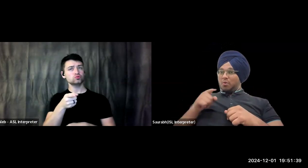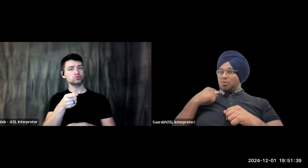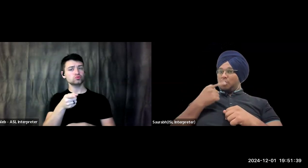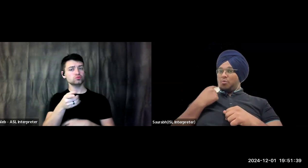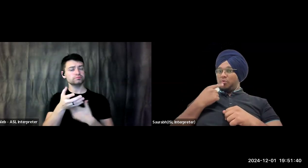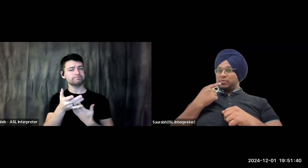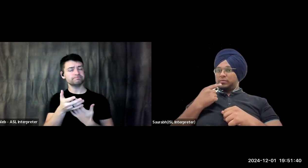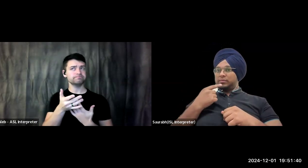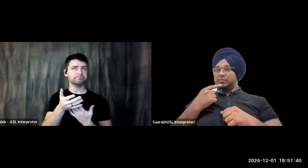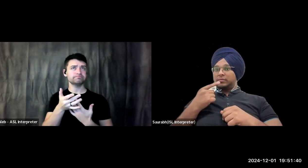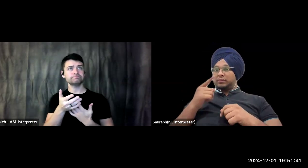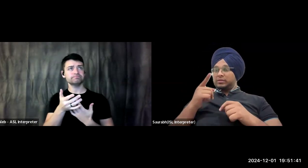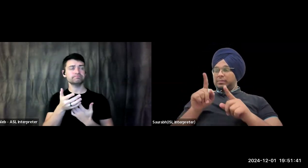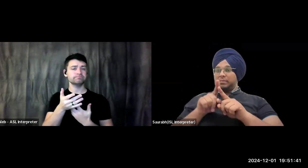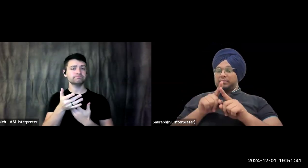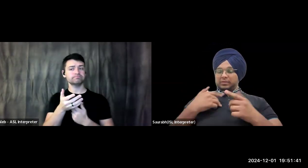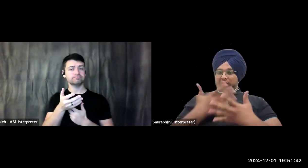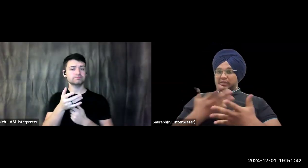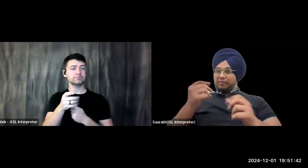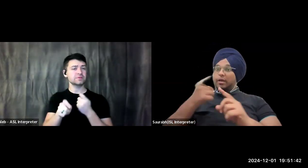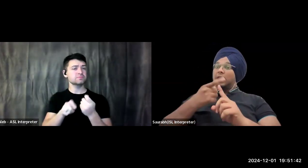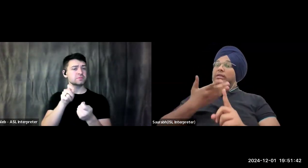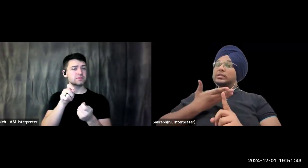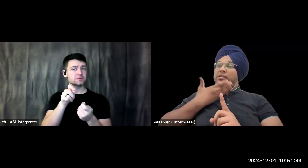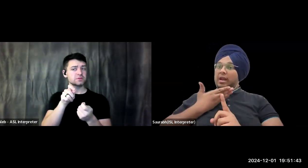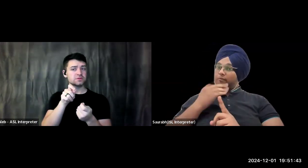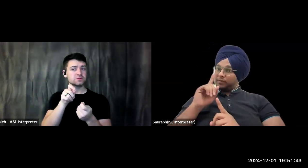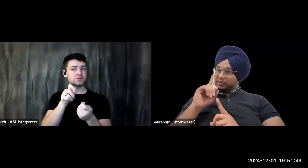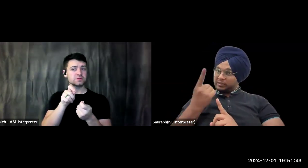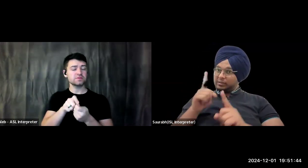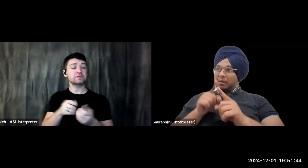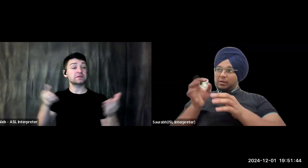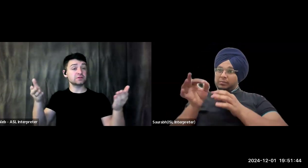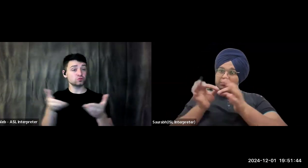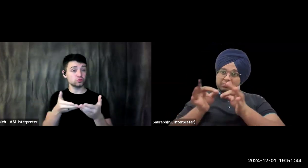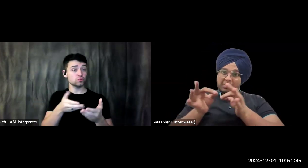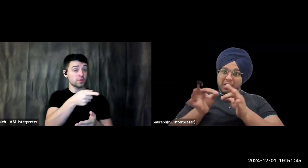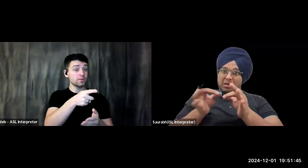a training institute that will teach them how to properly use